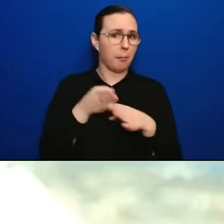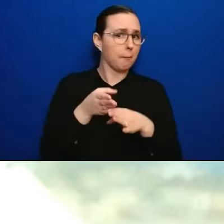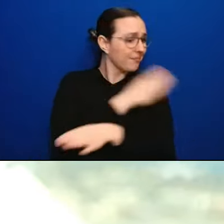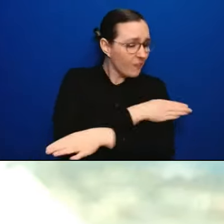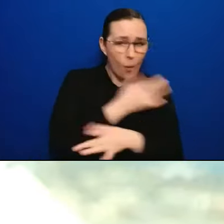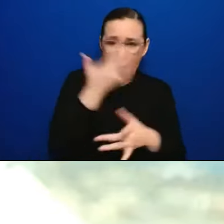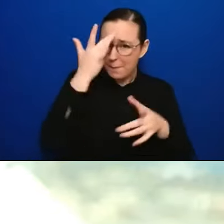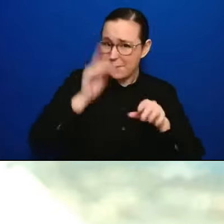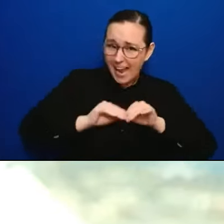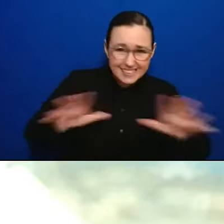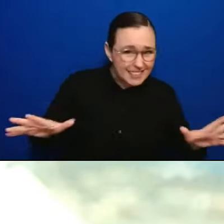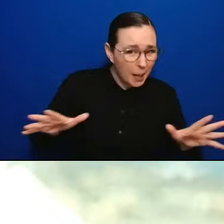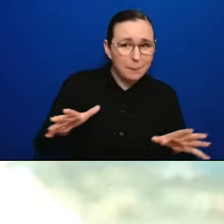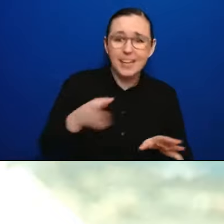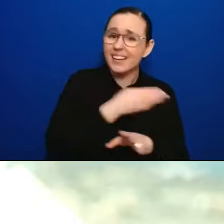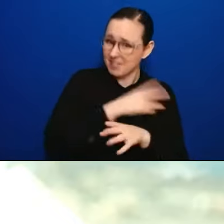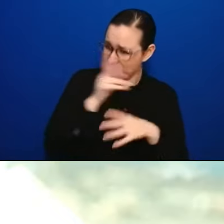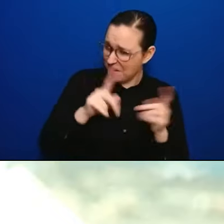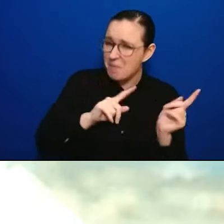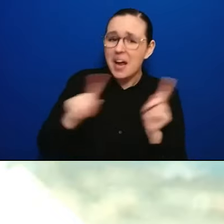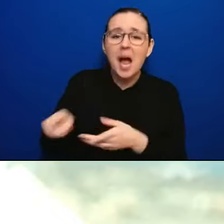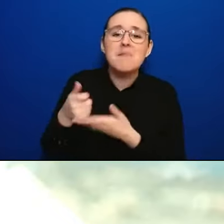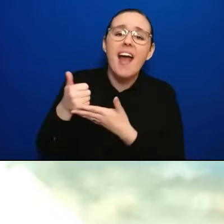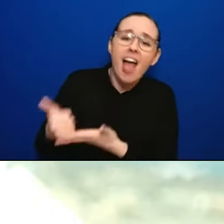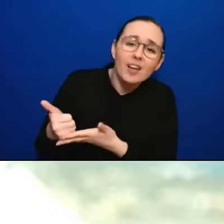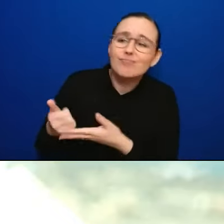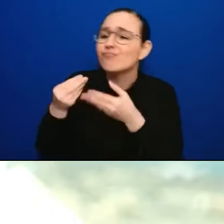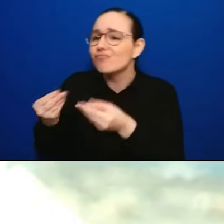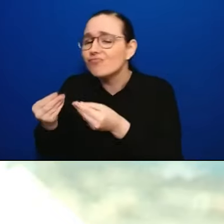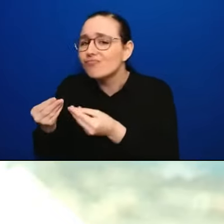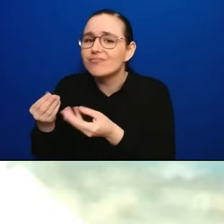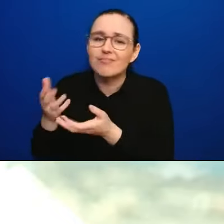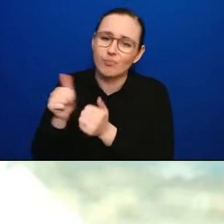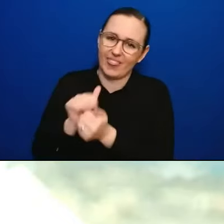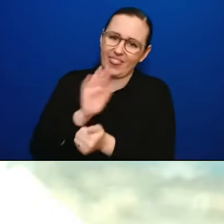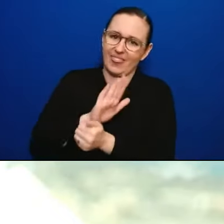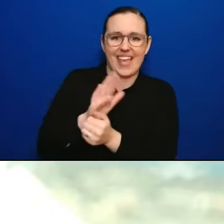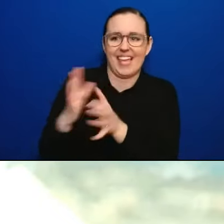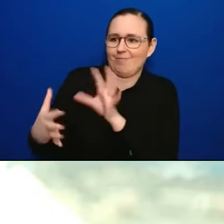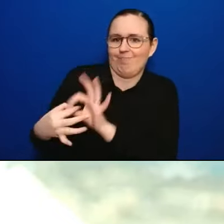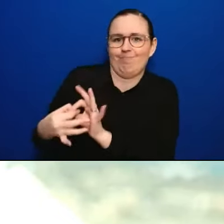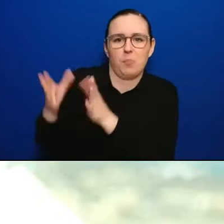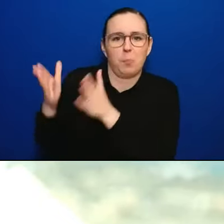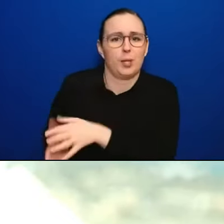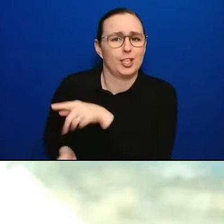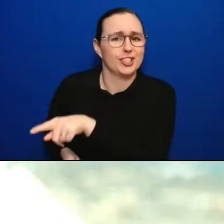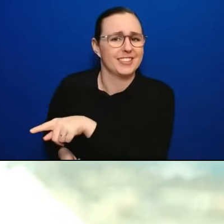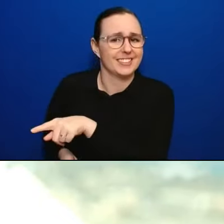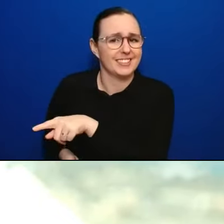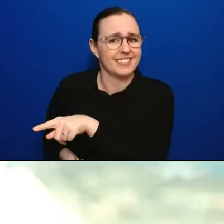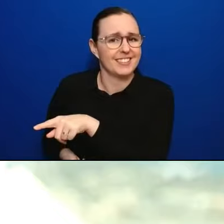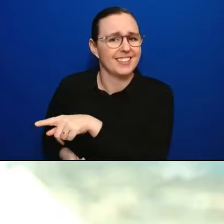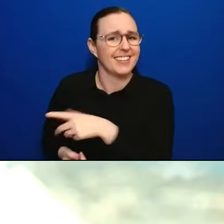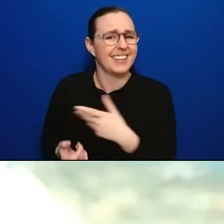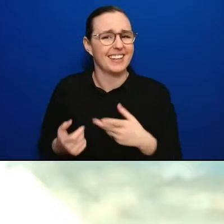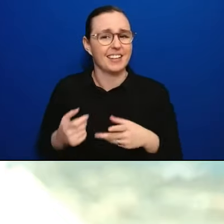commenting about the case. And that I think happened before the pandemic it happens now and will continue to hanow o